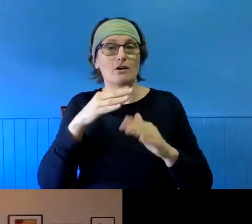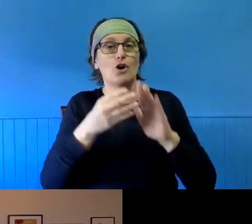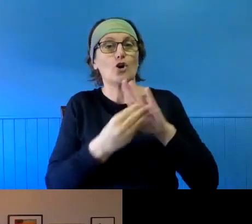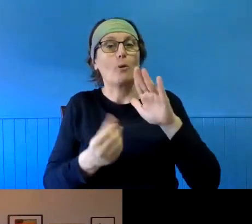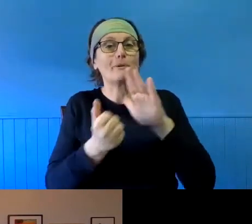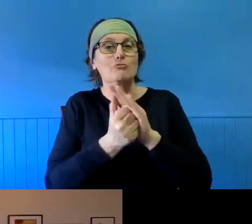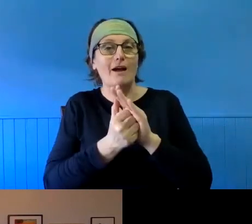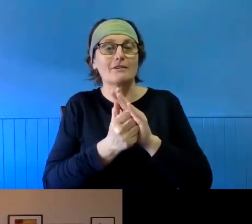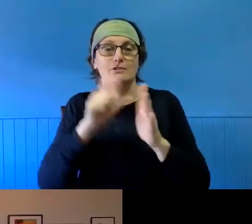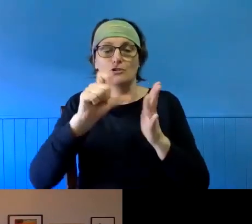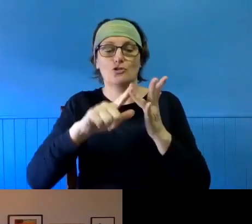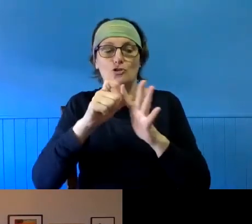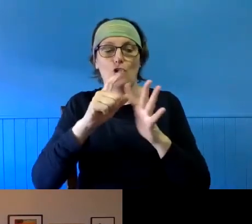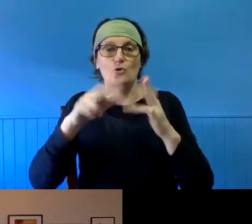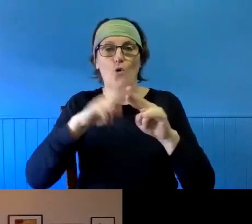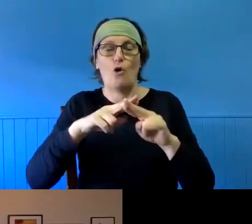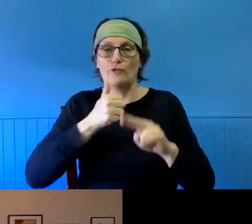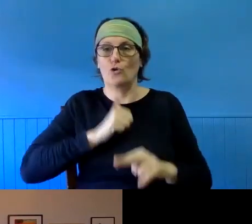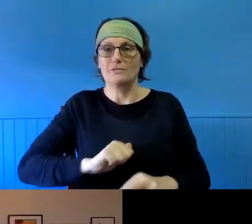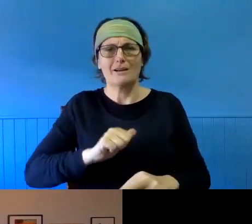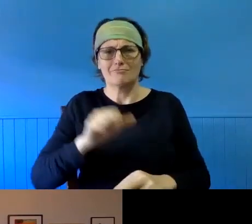Absolutely, as musicians, as